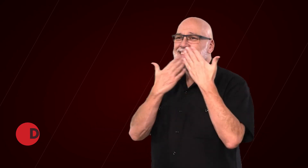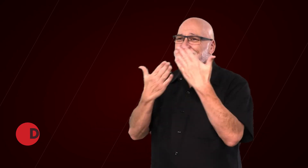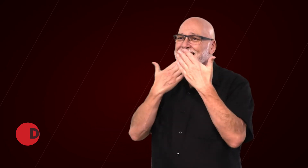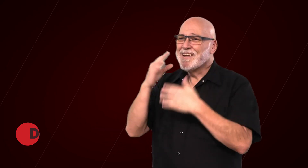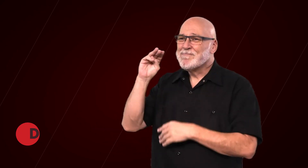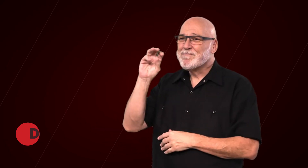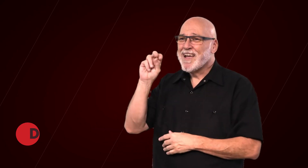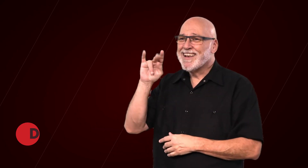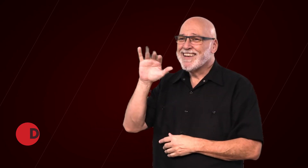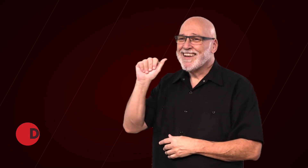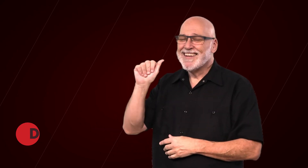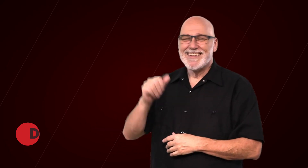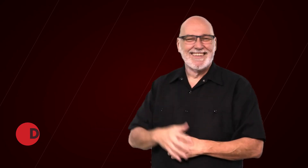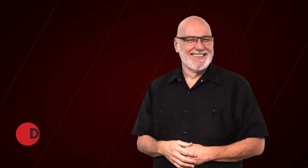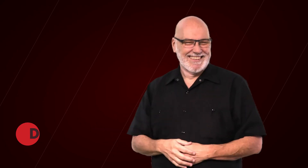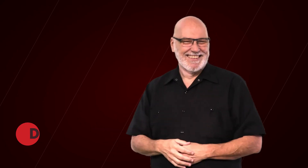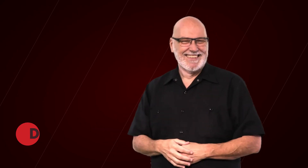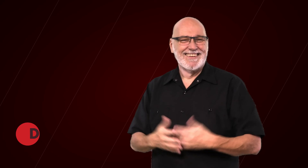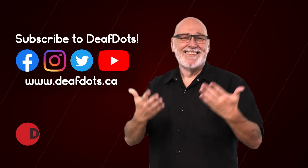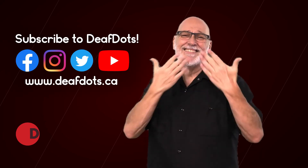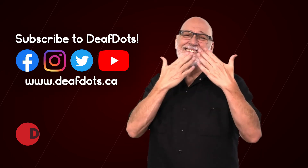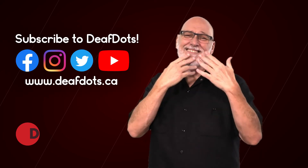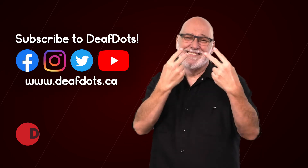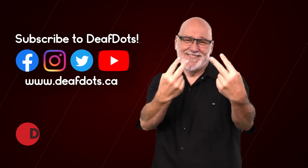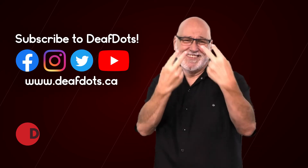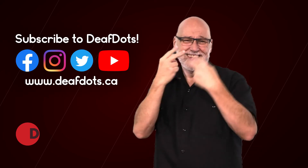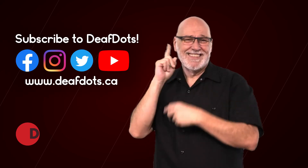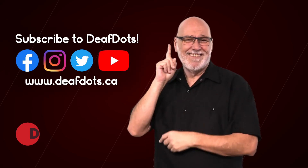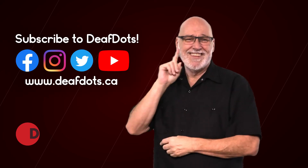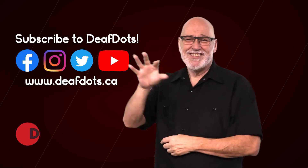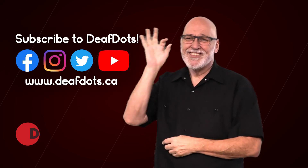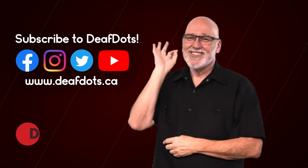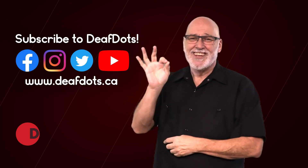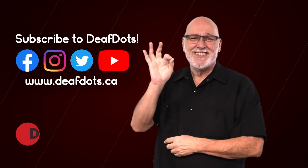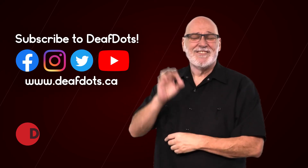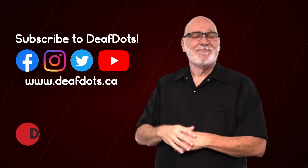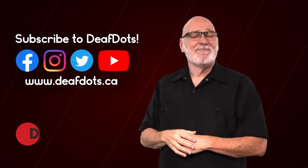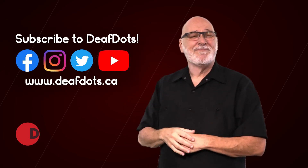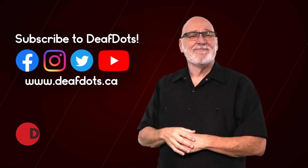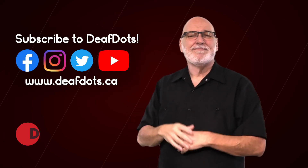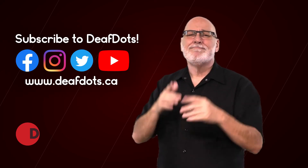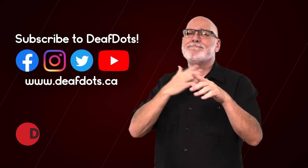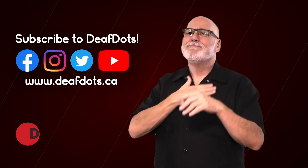[Anselmo]: Thanks Monica. Thank you for watching DeafDots.